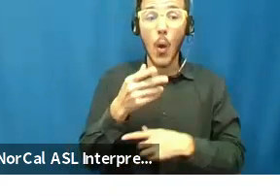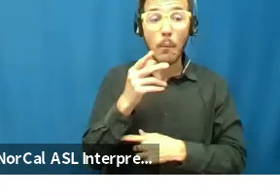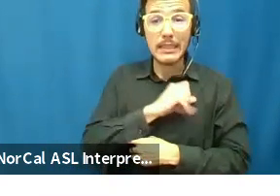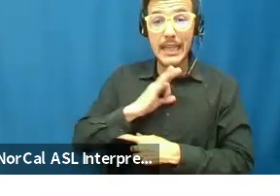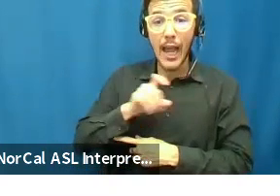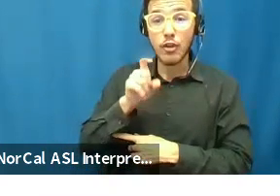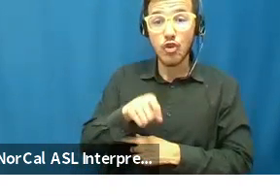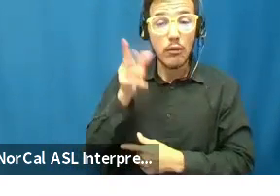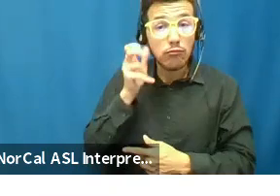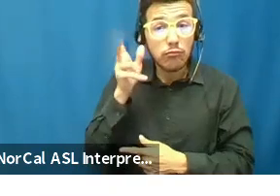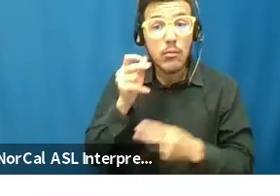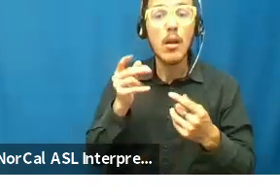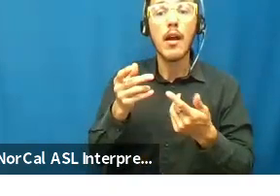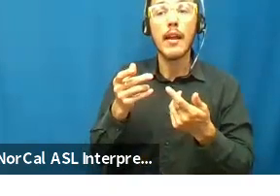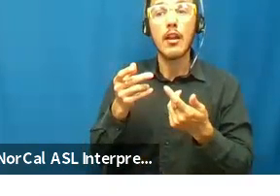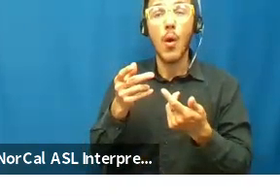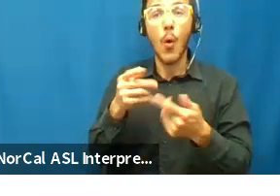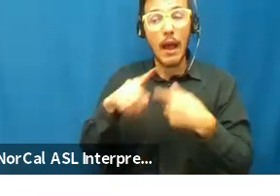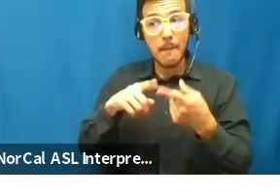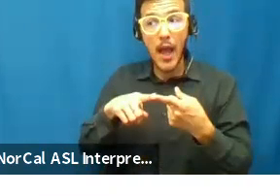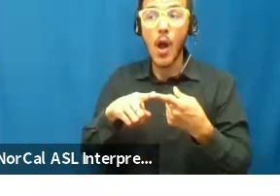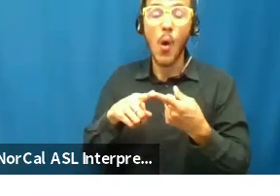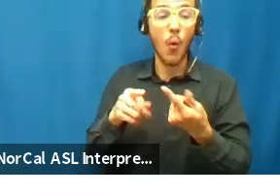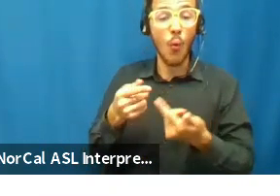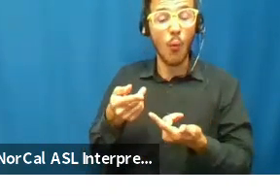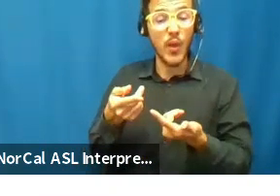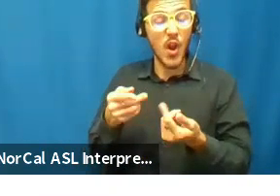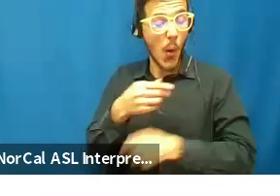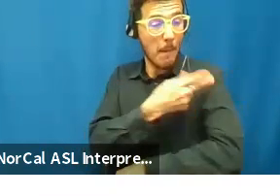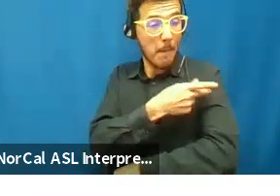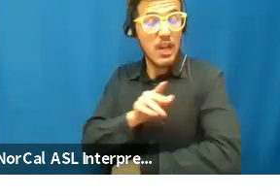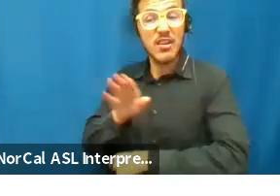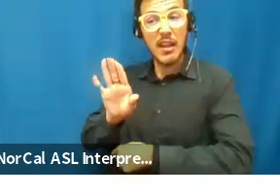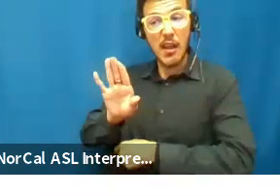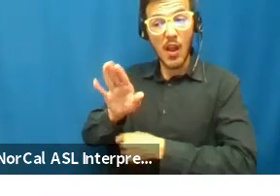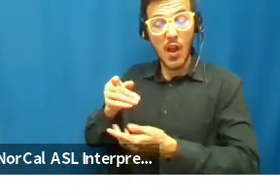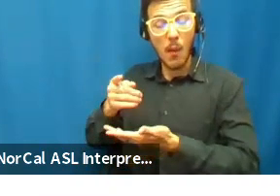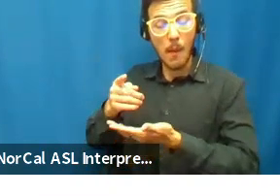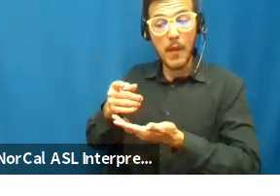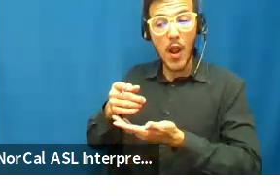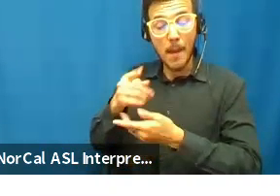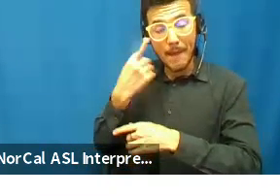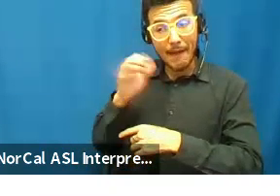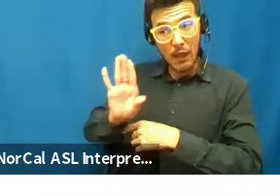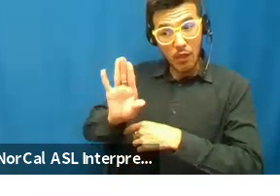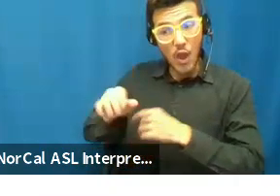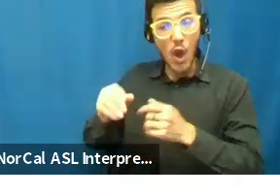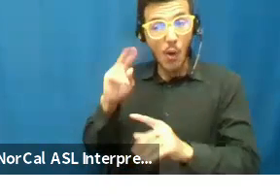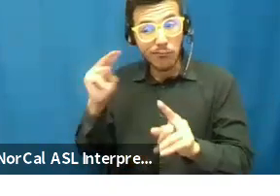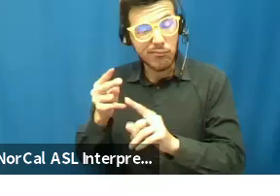a patient's experience is most valuable. So they really felt involving persons with disabilities as